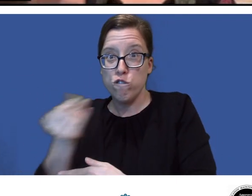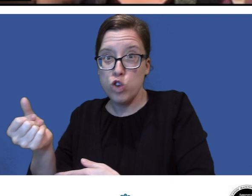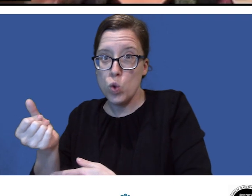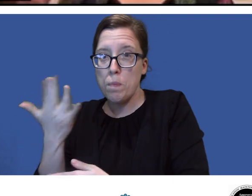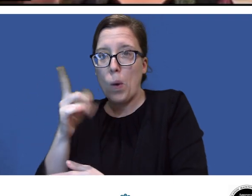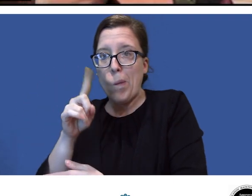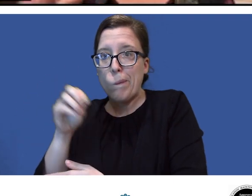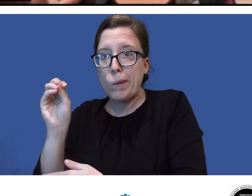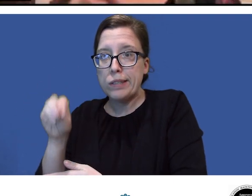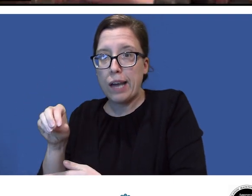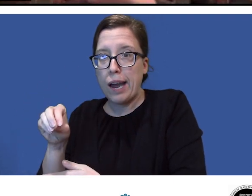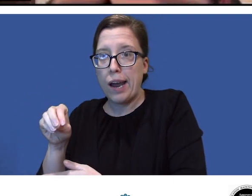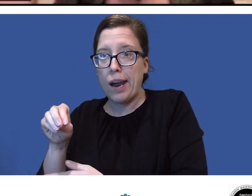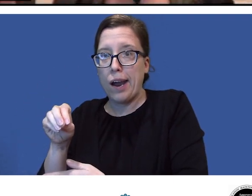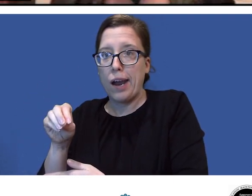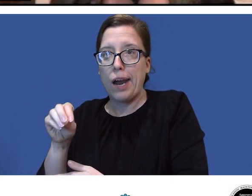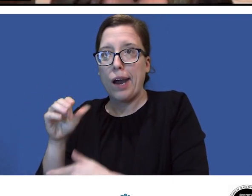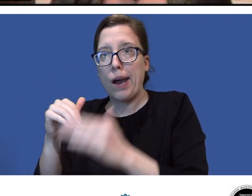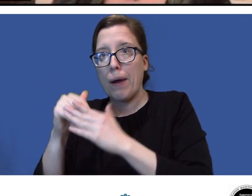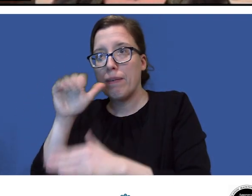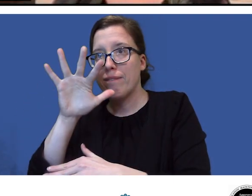no vision, no hearing, nothing–